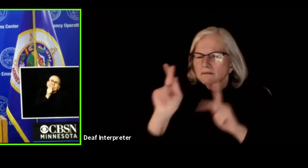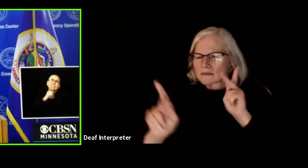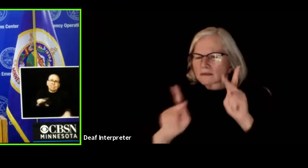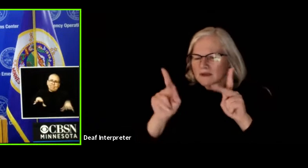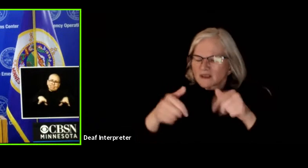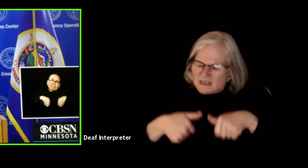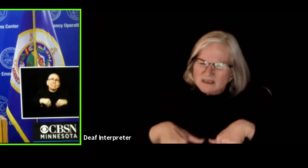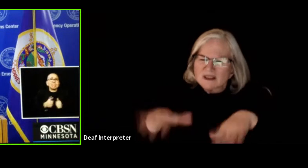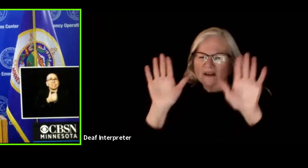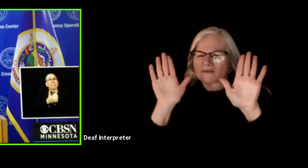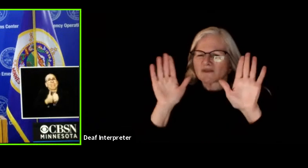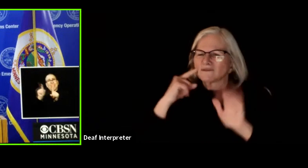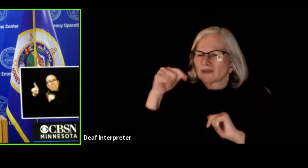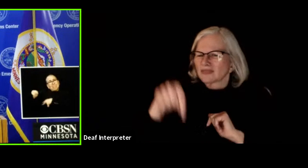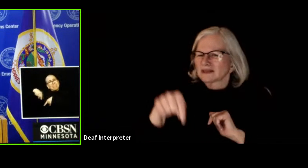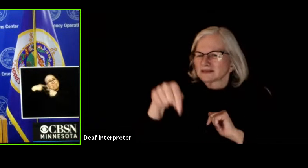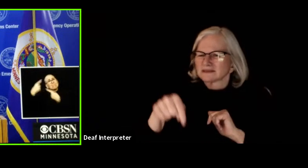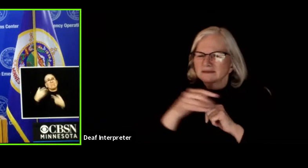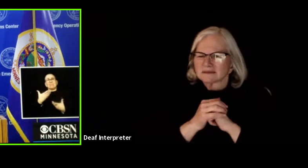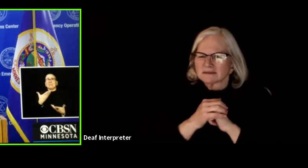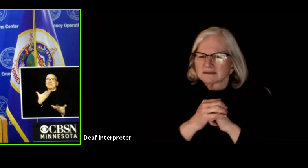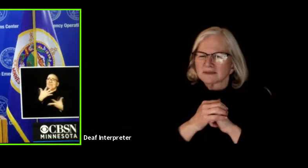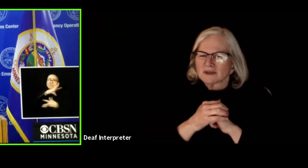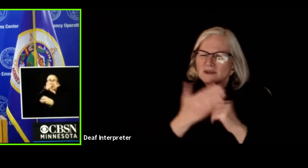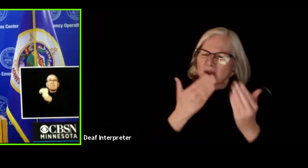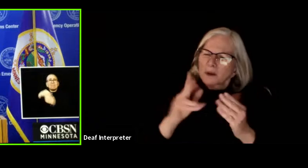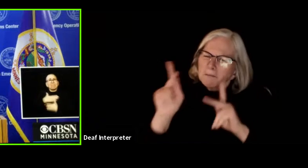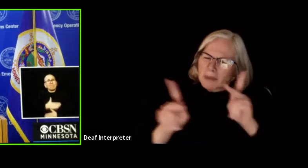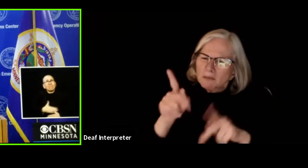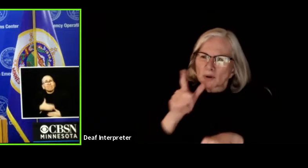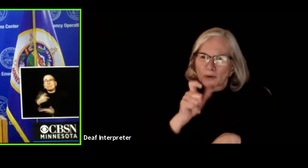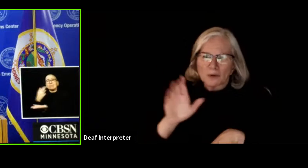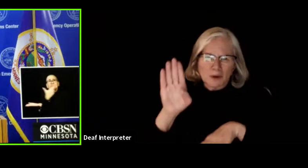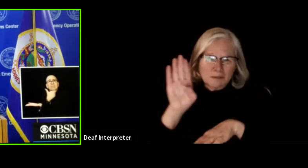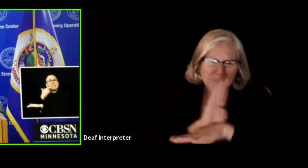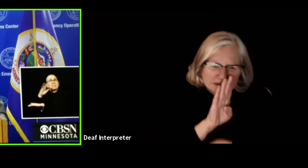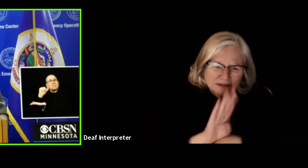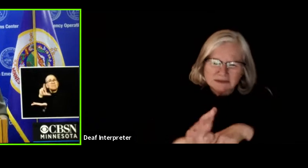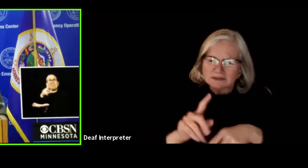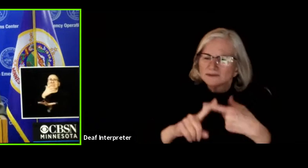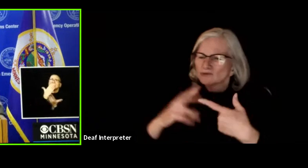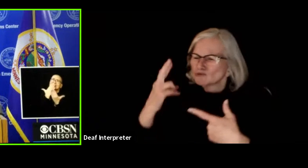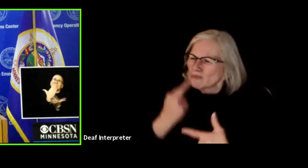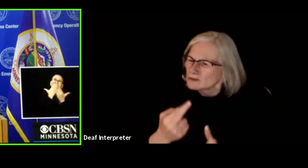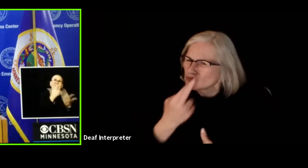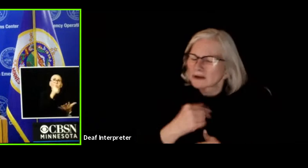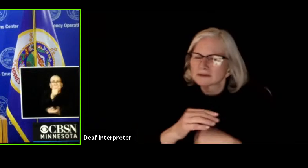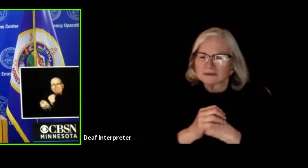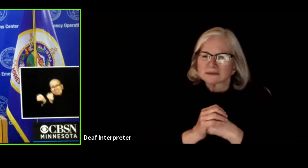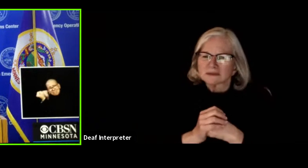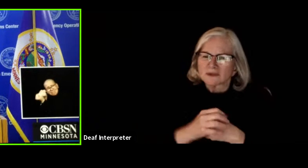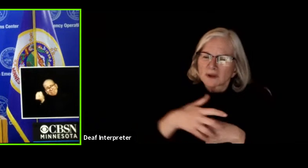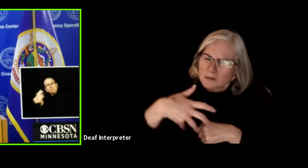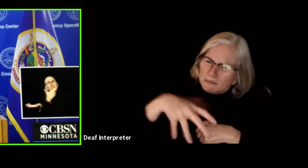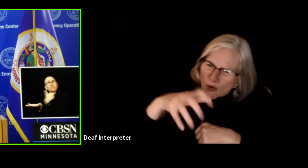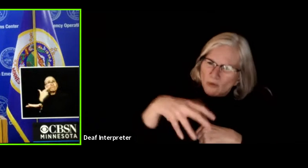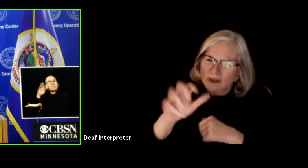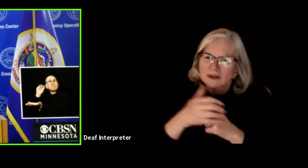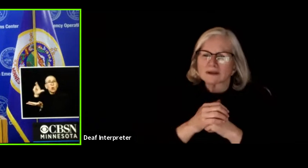HOSPITALITY AND ENTERTAINMENT INDUSTRY. THEY'VE TAKEN A BRUNT OF KEEPING US SAFE. TO THOSE FRONT-LINE HEALTH CARE WORKERS WHO I TALKED TO